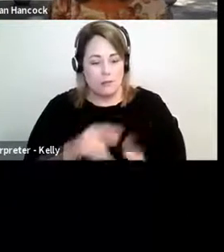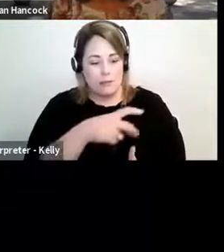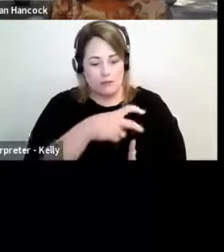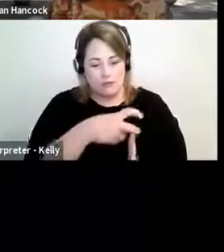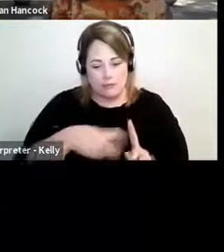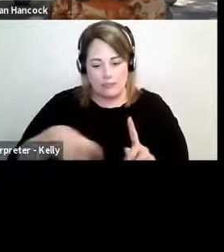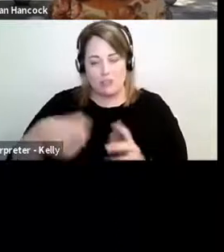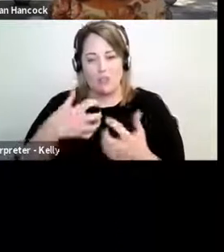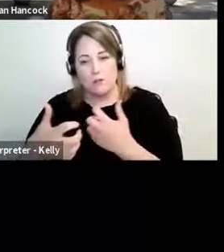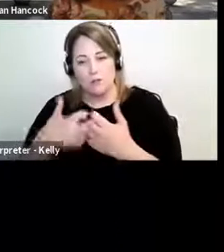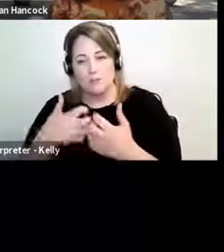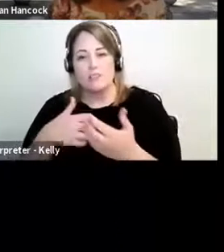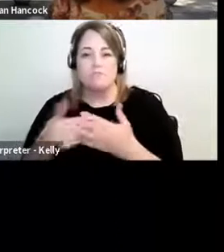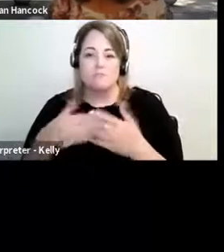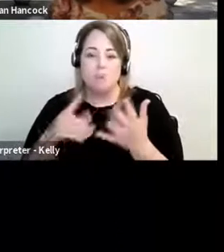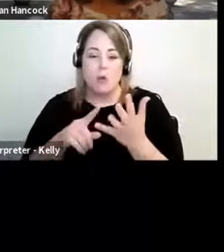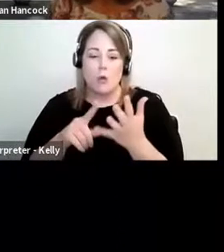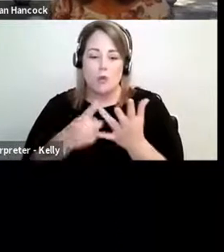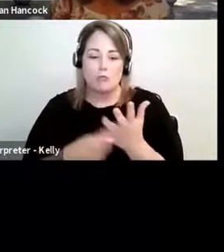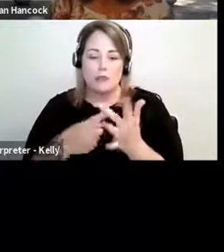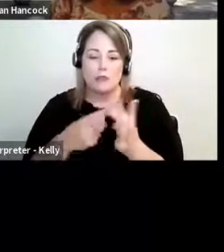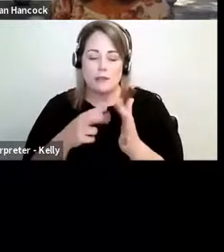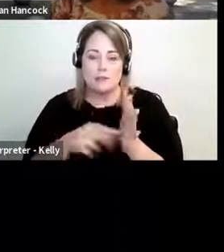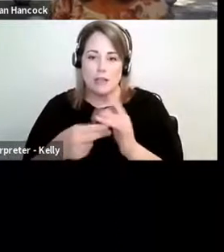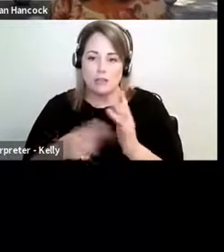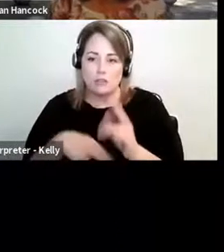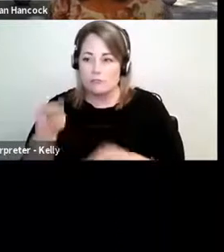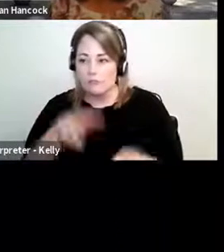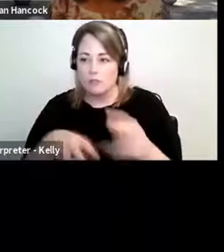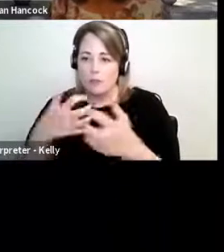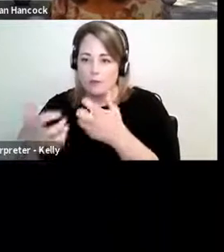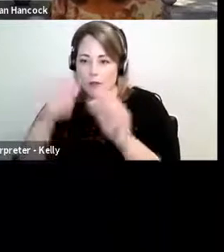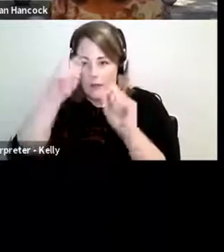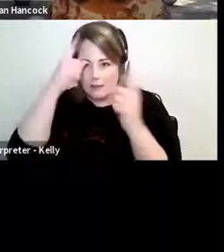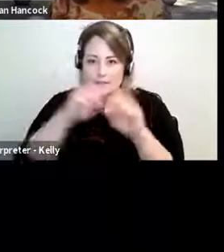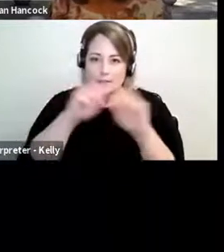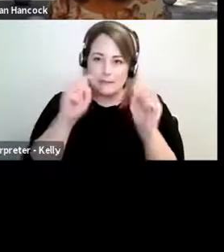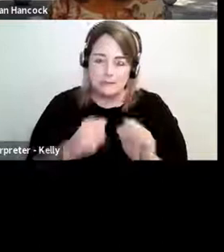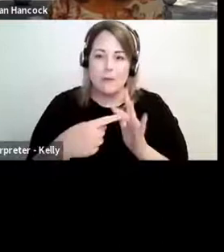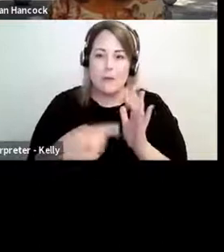things like orientation to campus, university systems, including the IT and online systems,